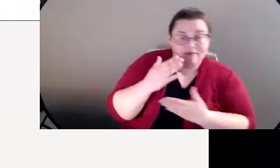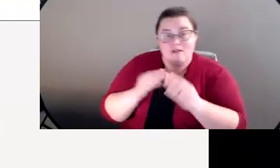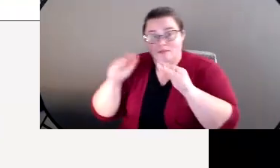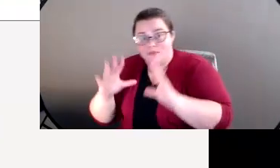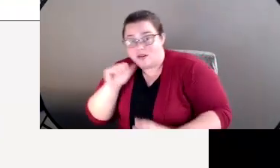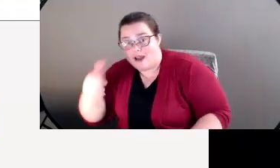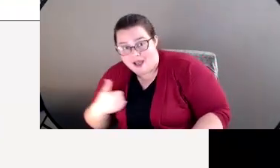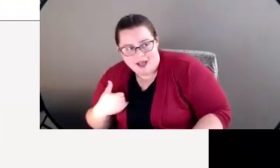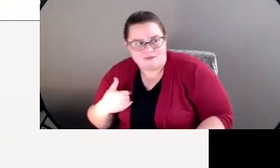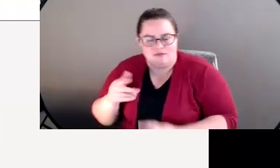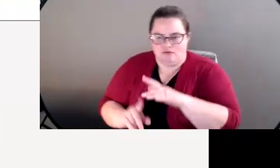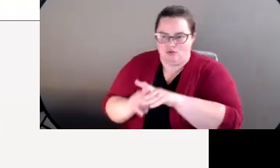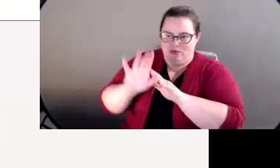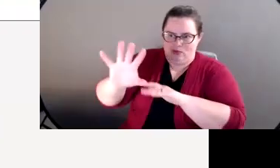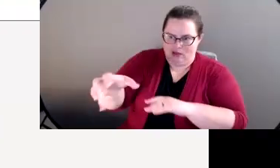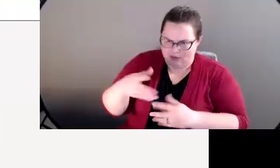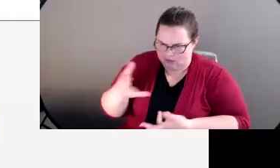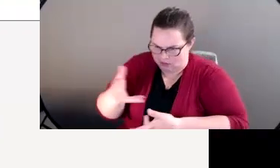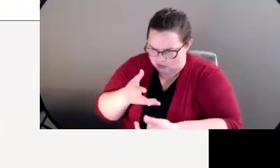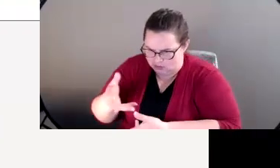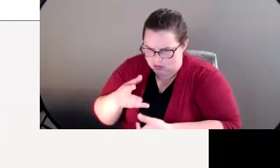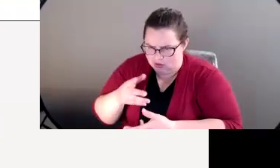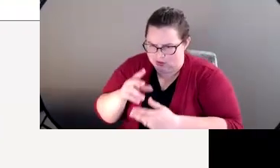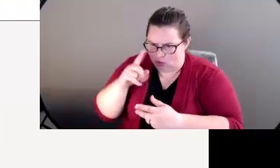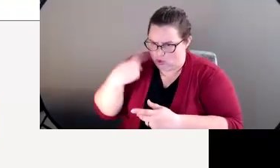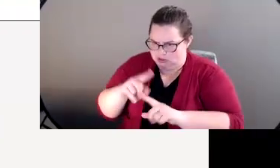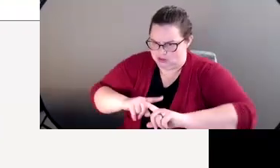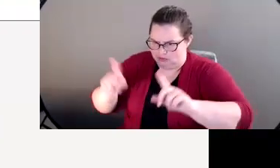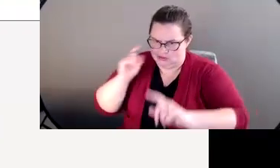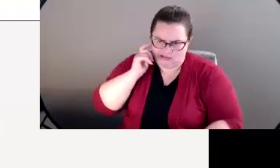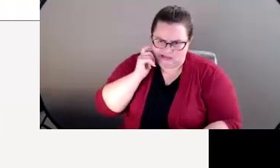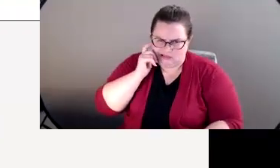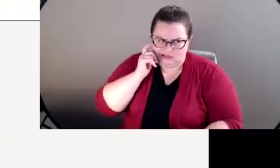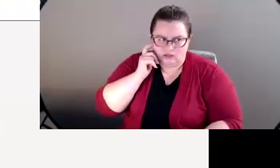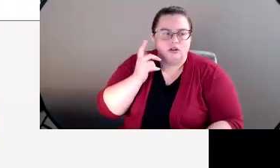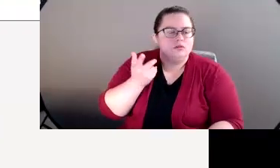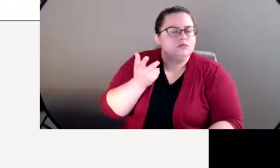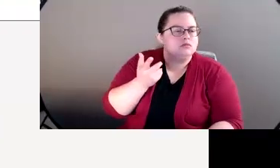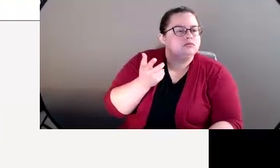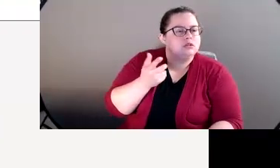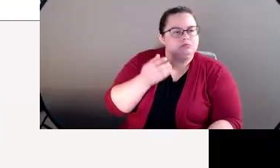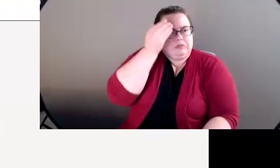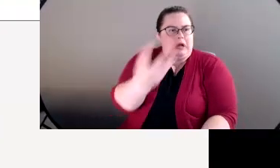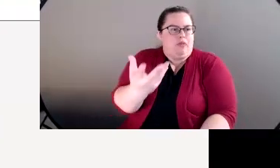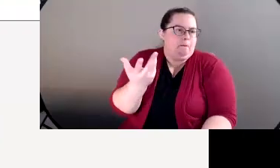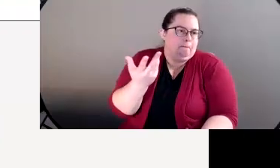and then try and complete your assignment. It looks a little bit different. So again, just trying to be transparent and support your students.